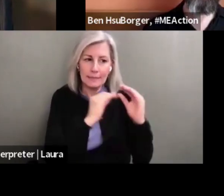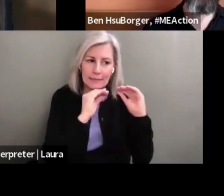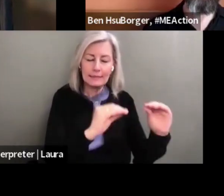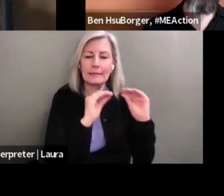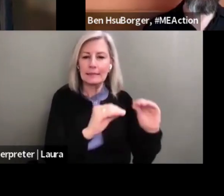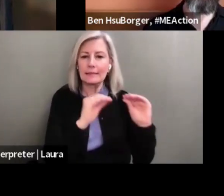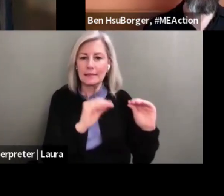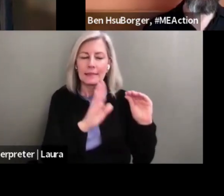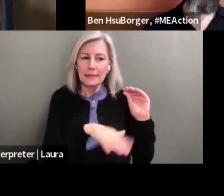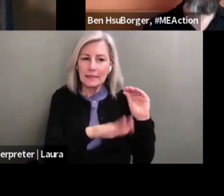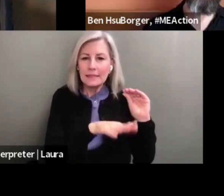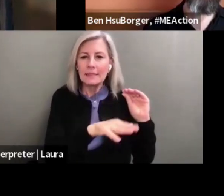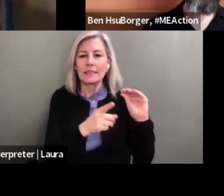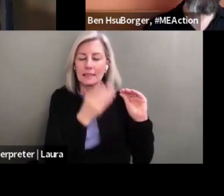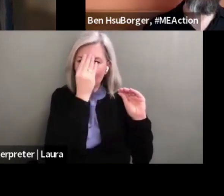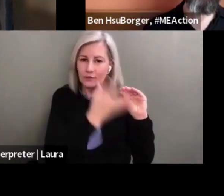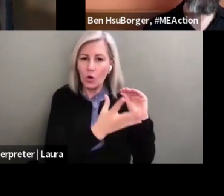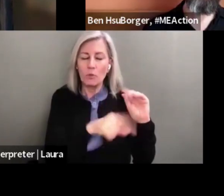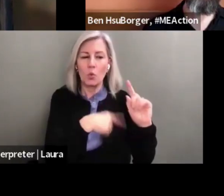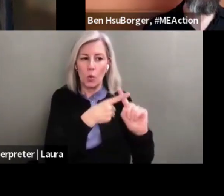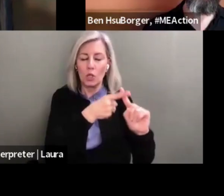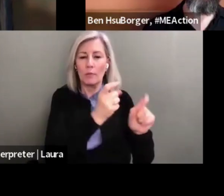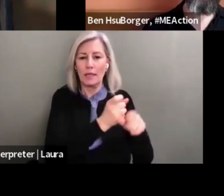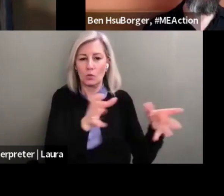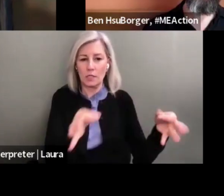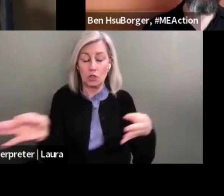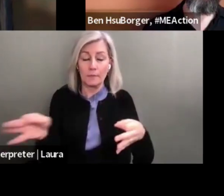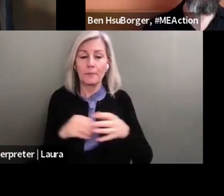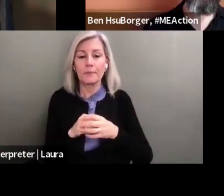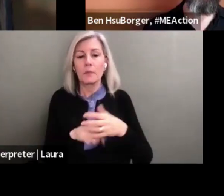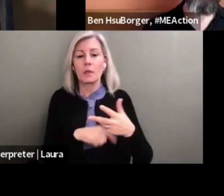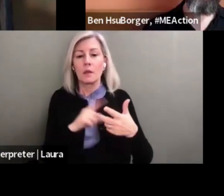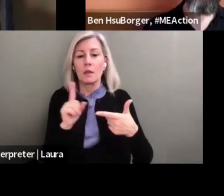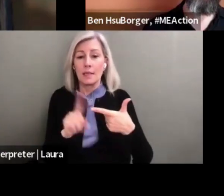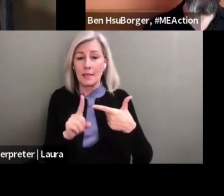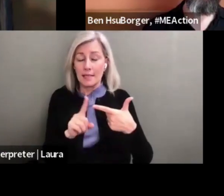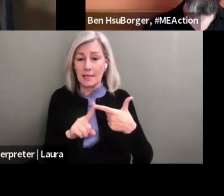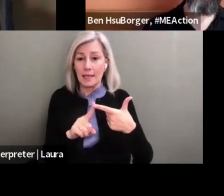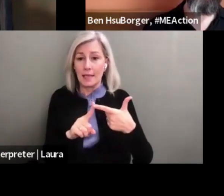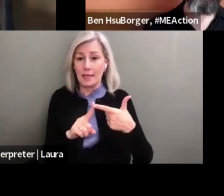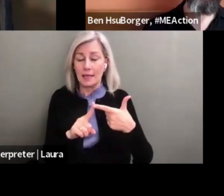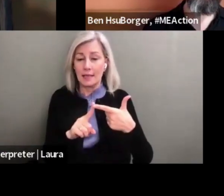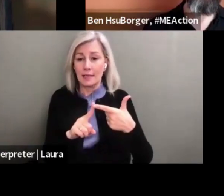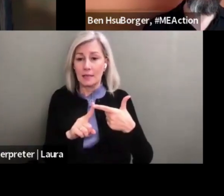of pride in those pressures, educating